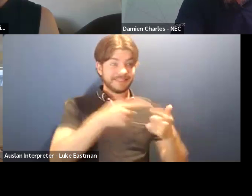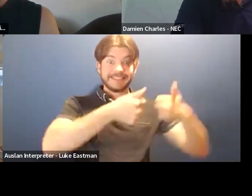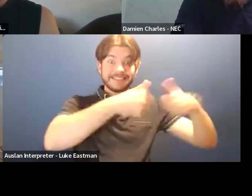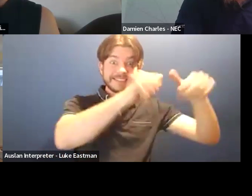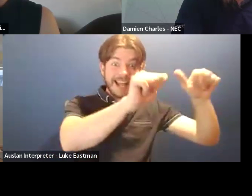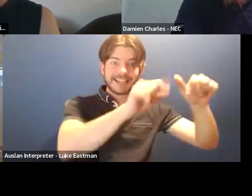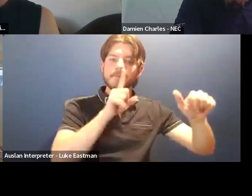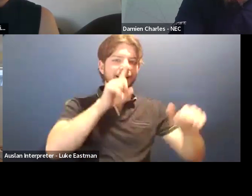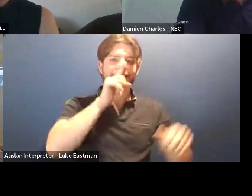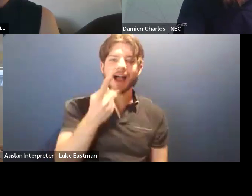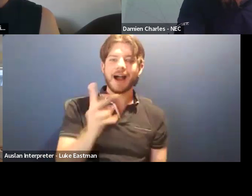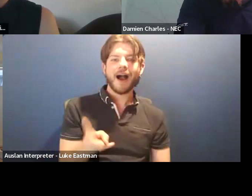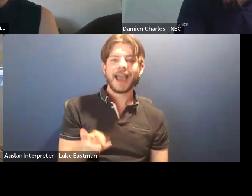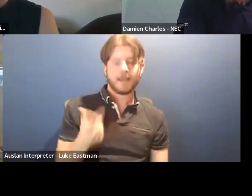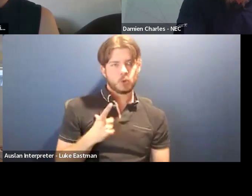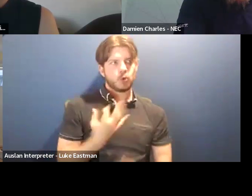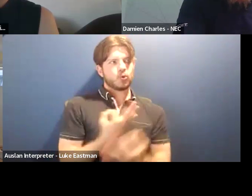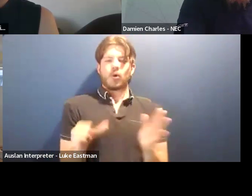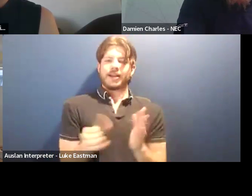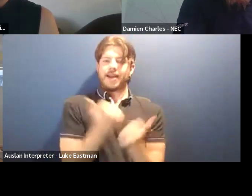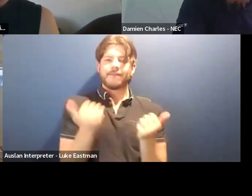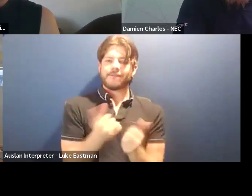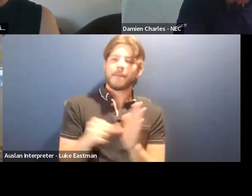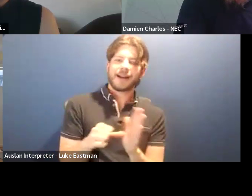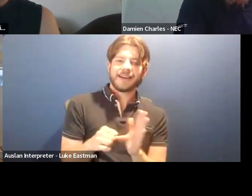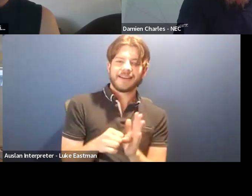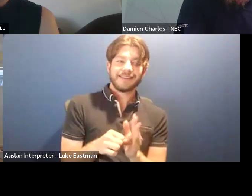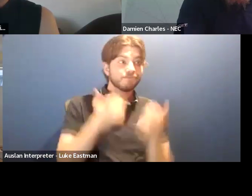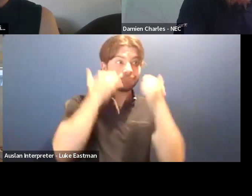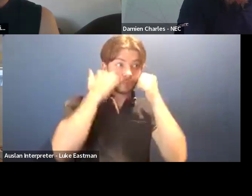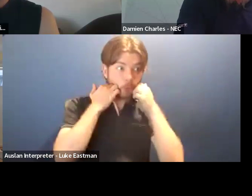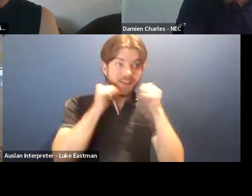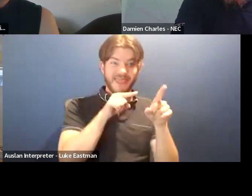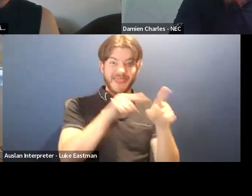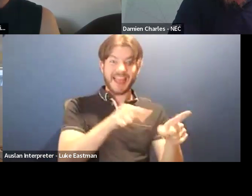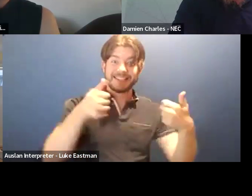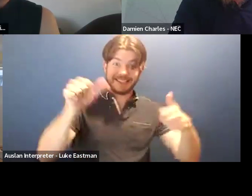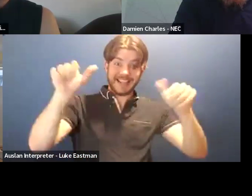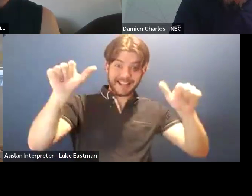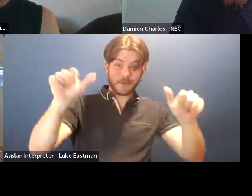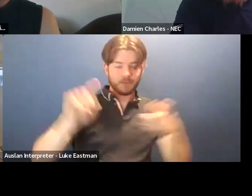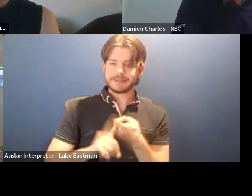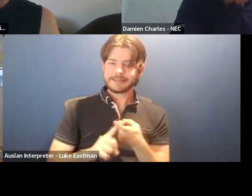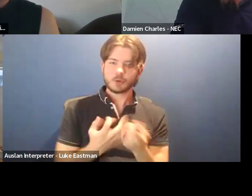a lack of funding for something has proven success in our local environment